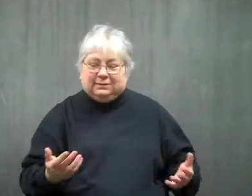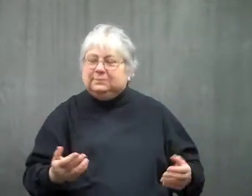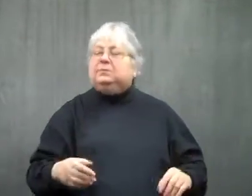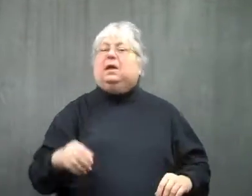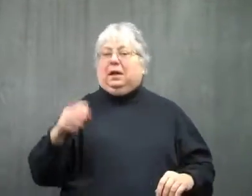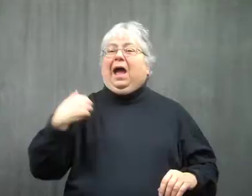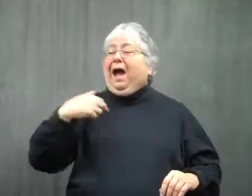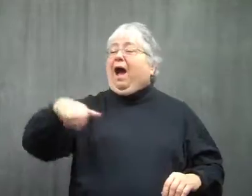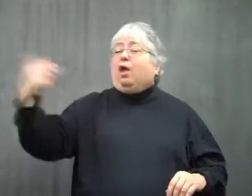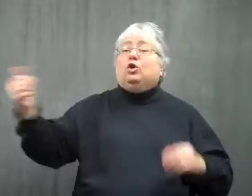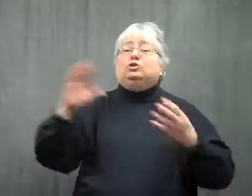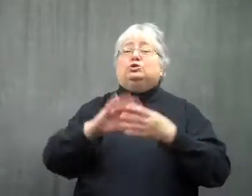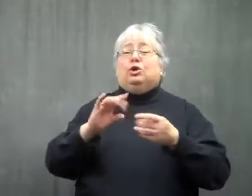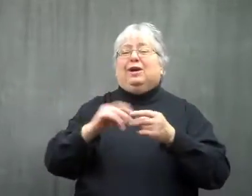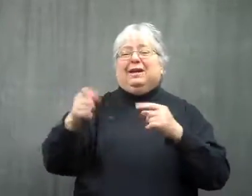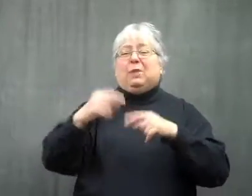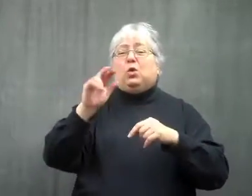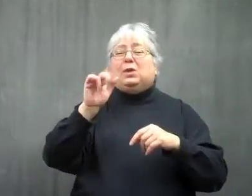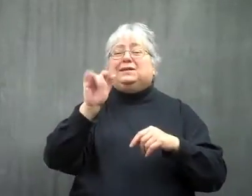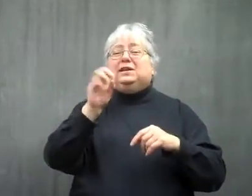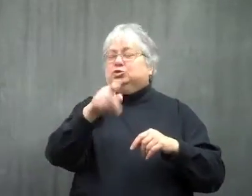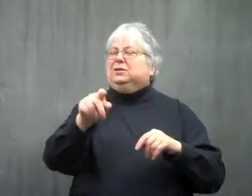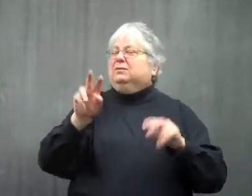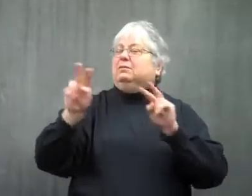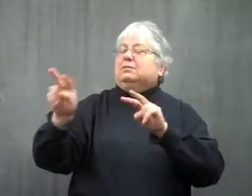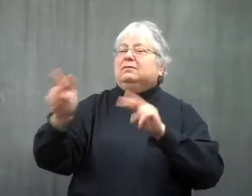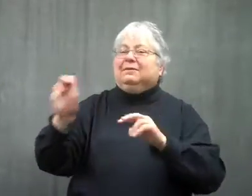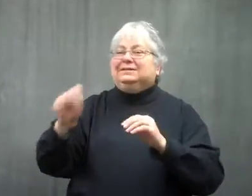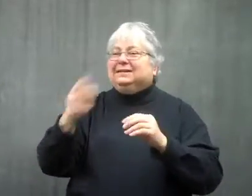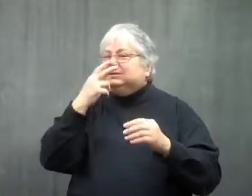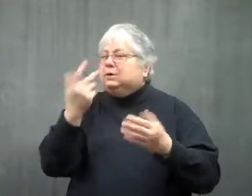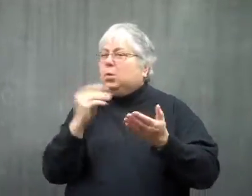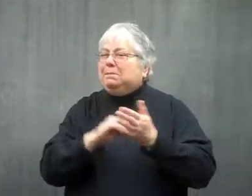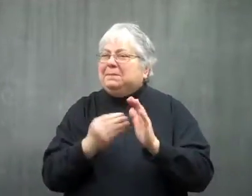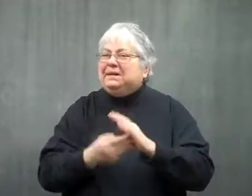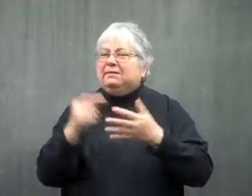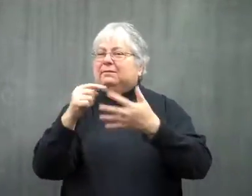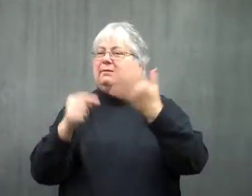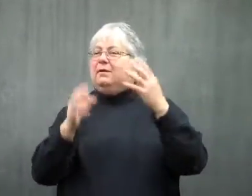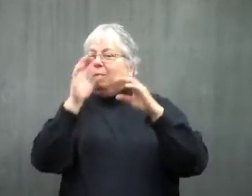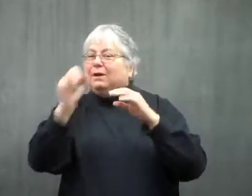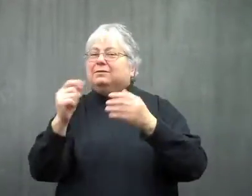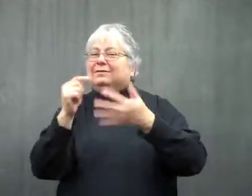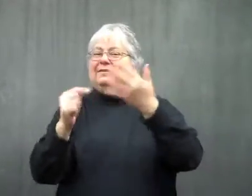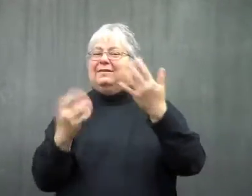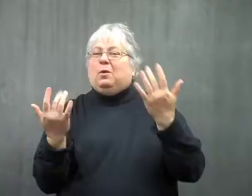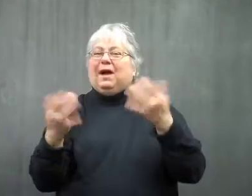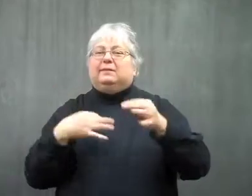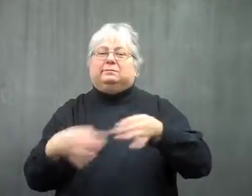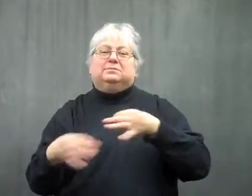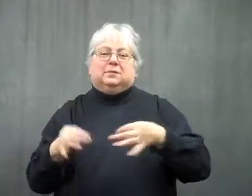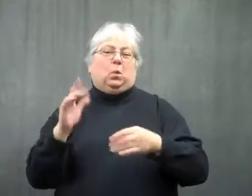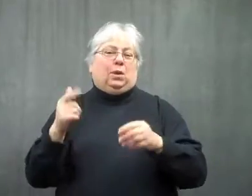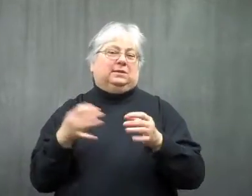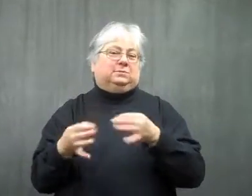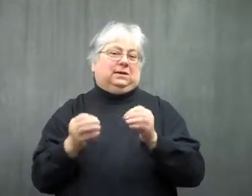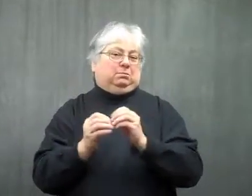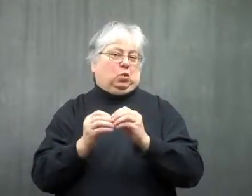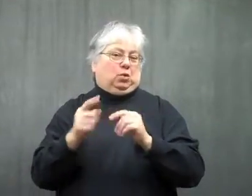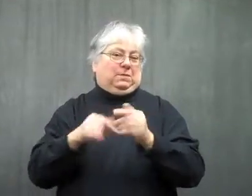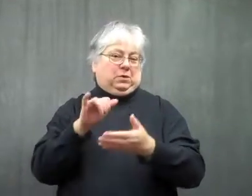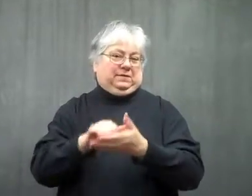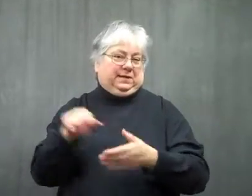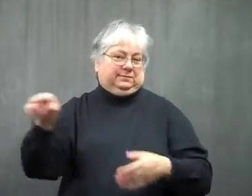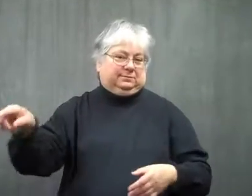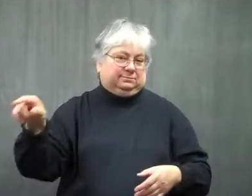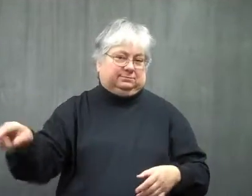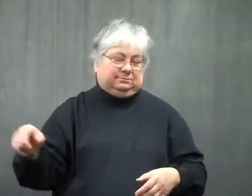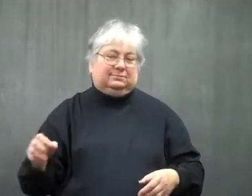You can see the other story about radiation to see what it all means.